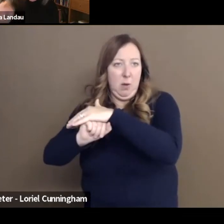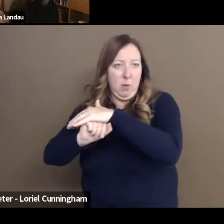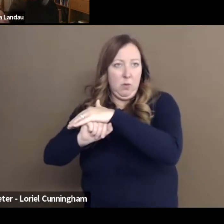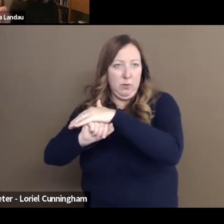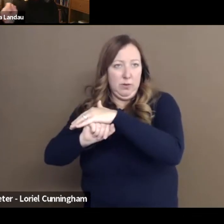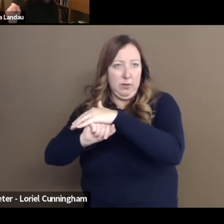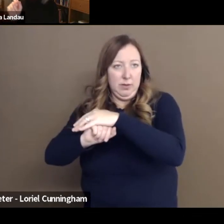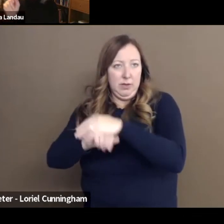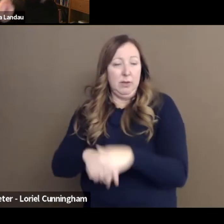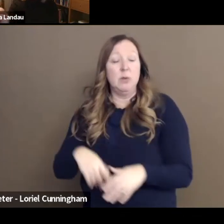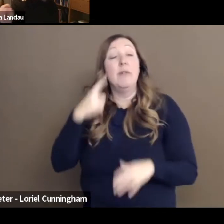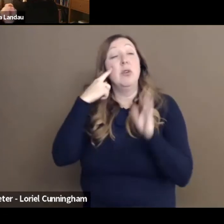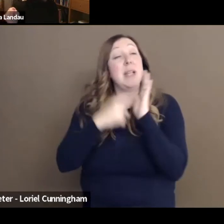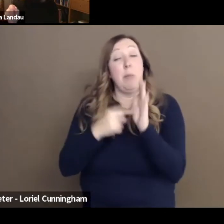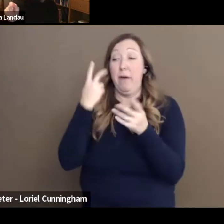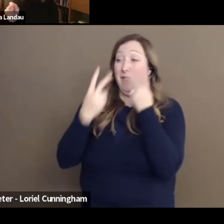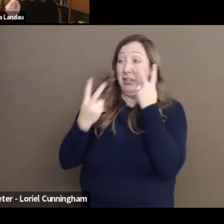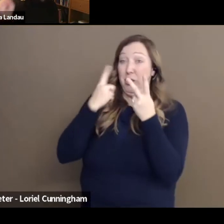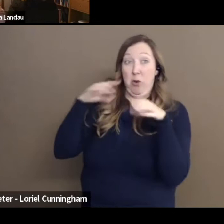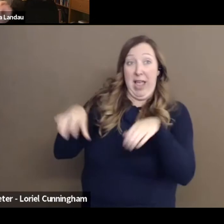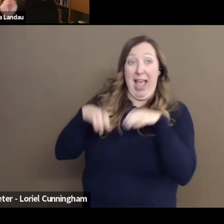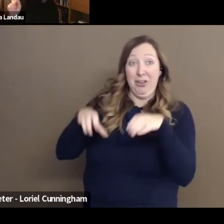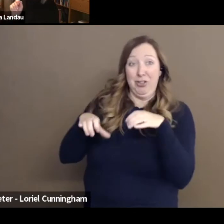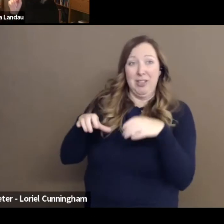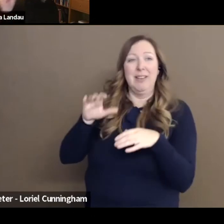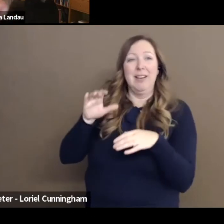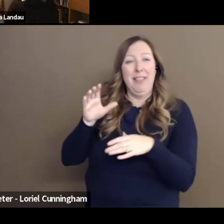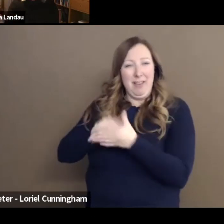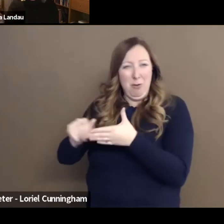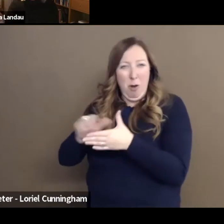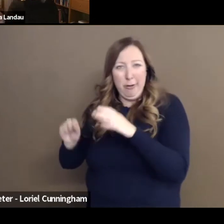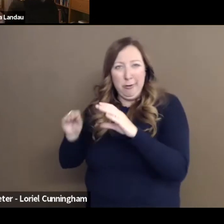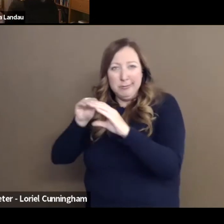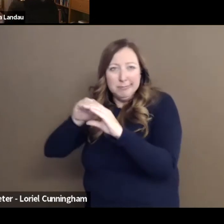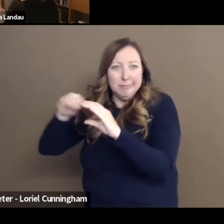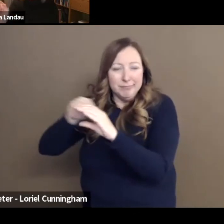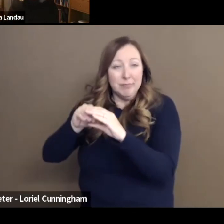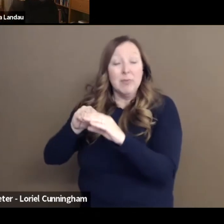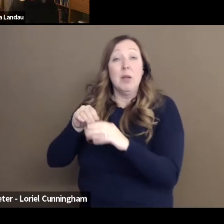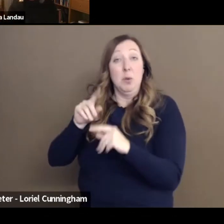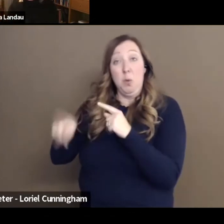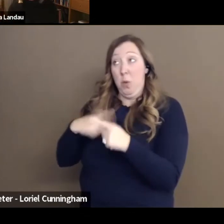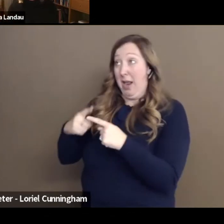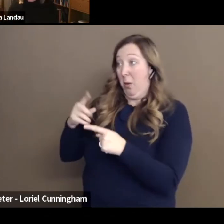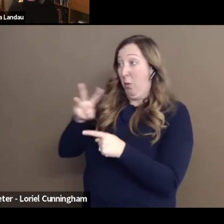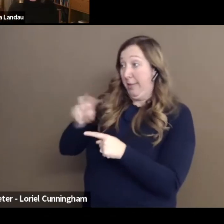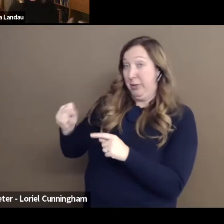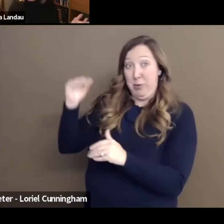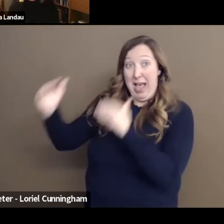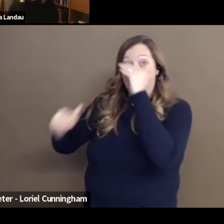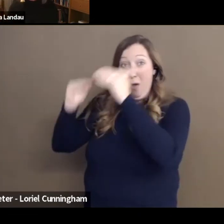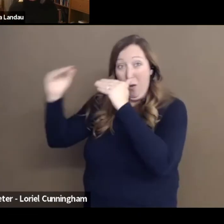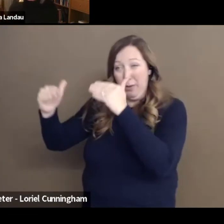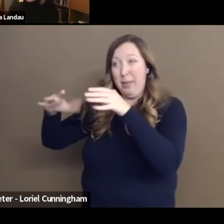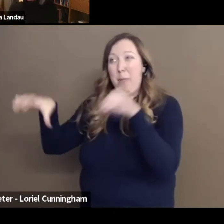action case you're performing even if you're an adult when you're posting that thing into the slot you're performing